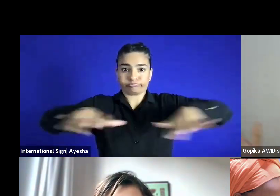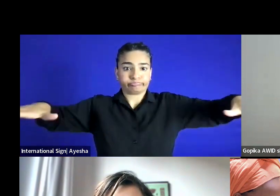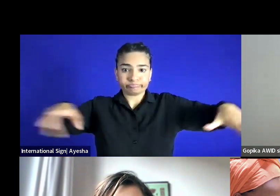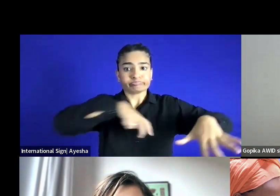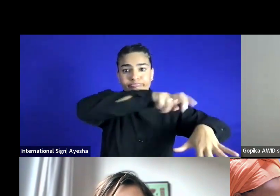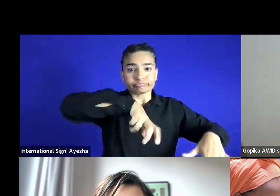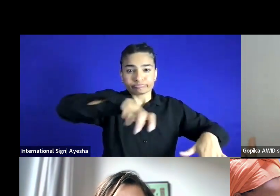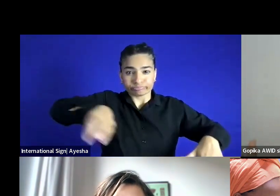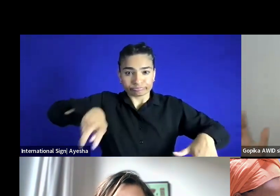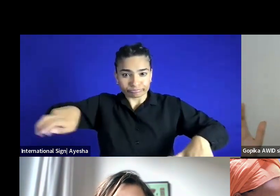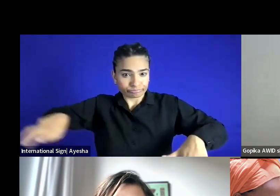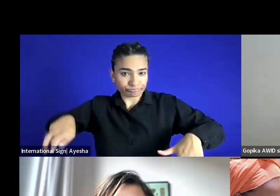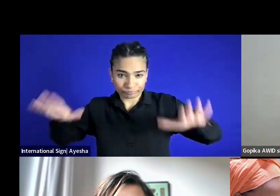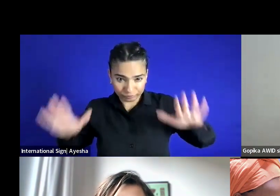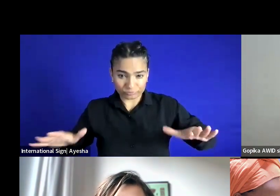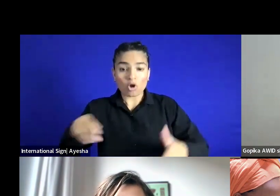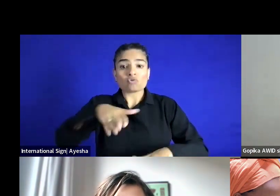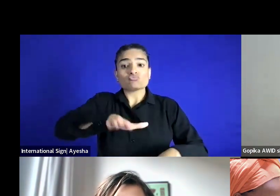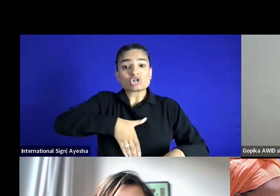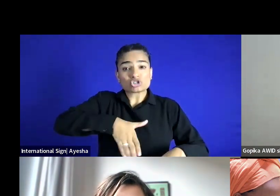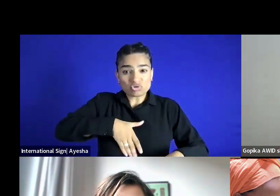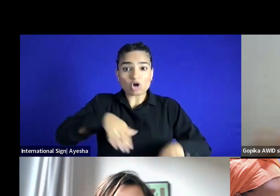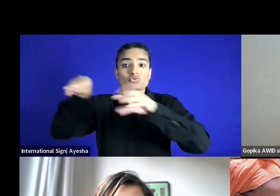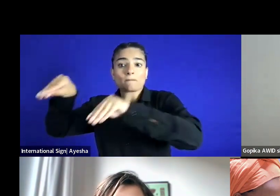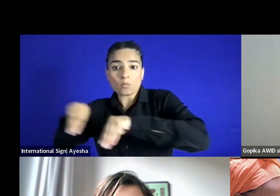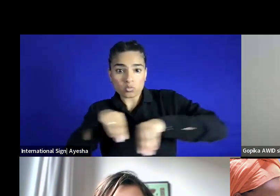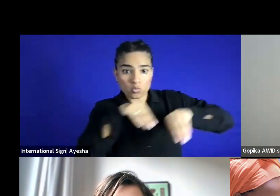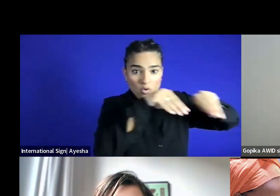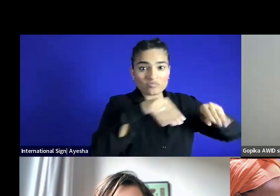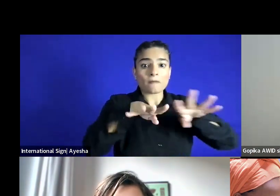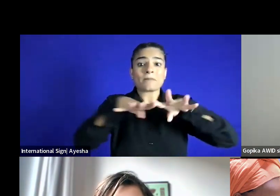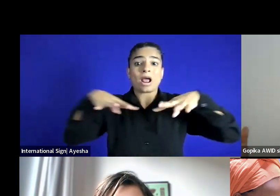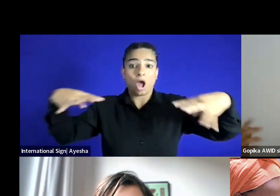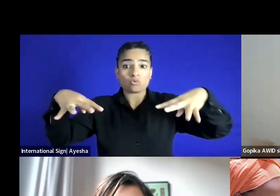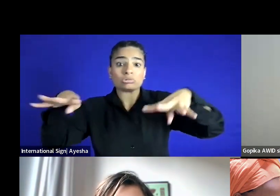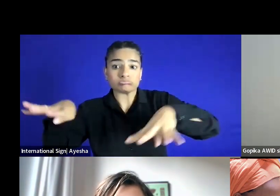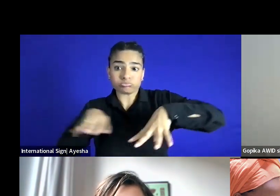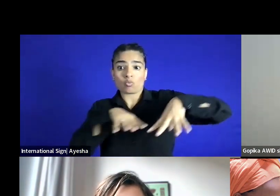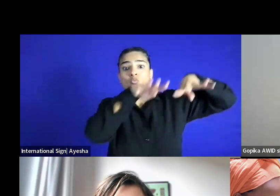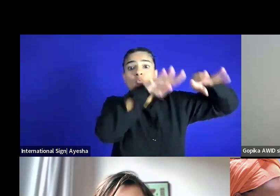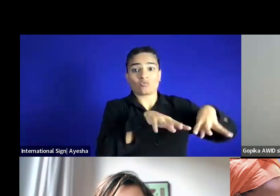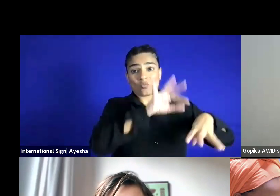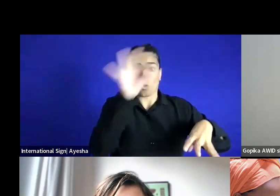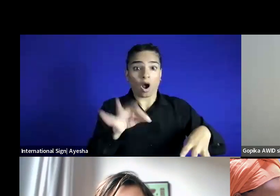to larger areas because we want all of you to have enough space. And all of us to have enough space.